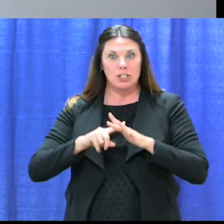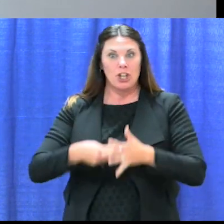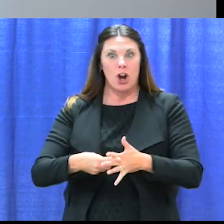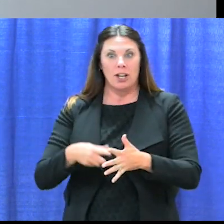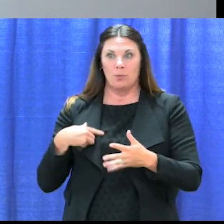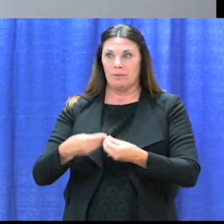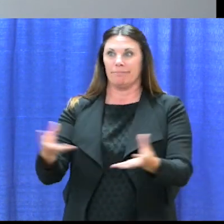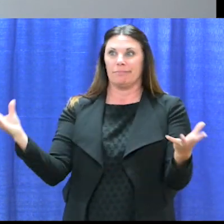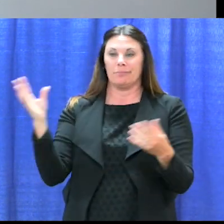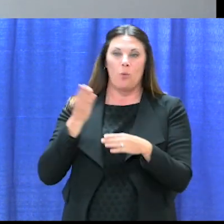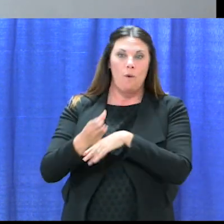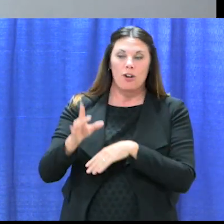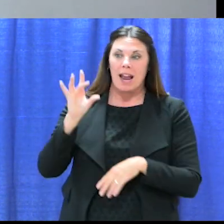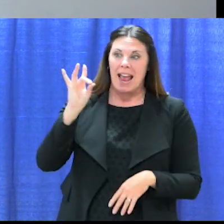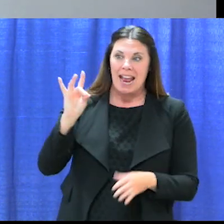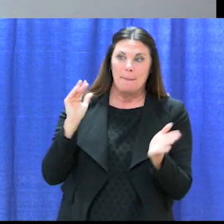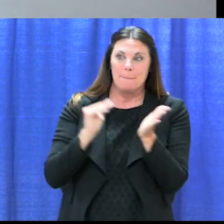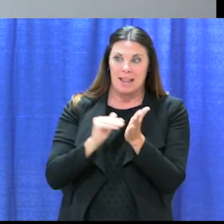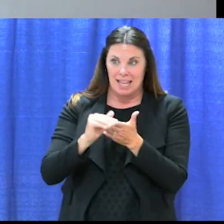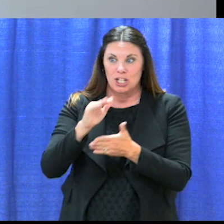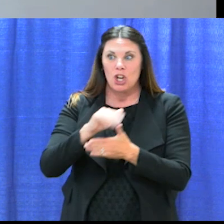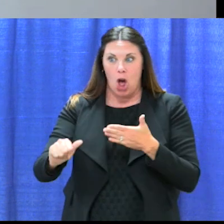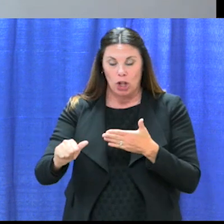cash and in-kind to help our customers throughout this.